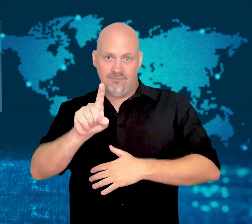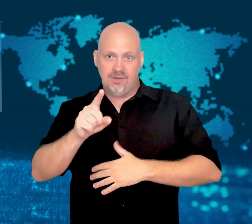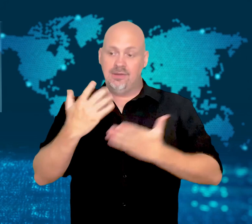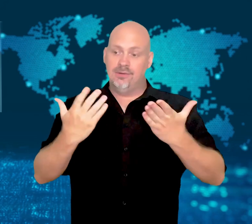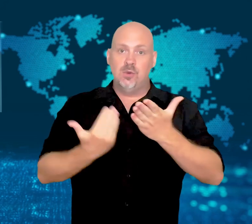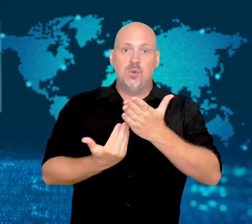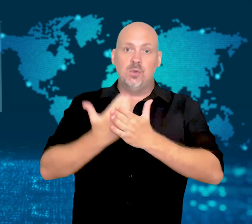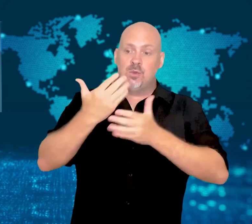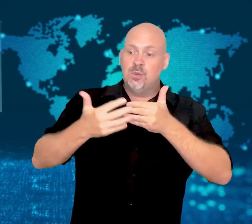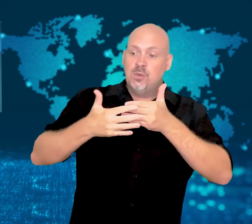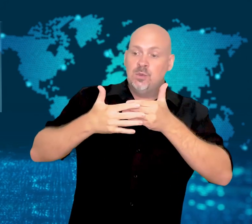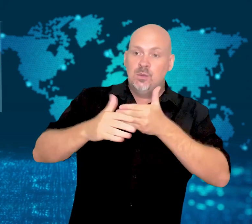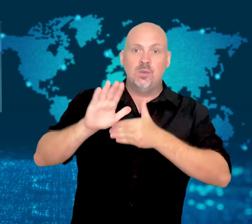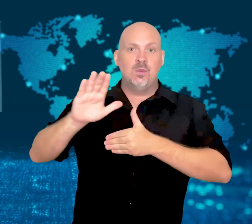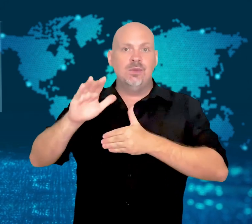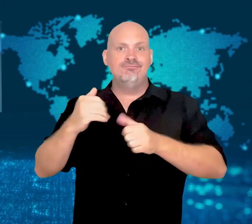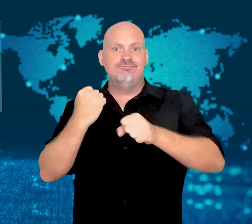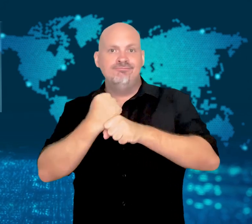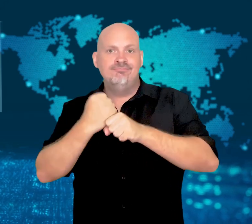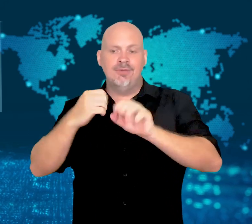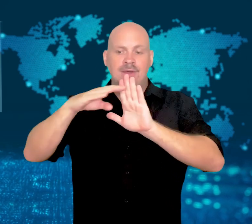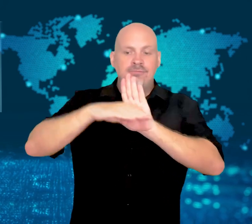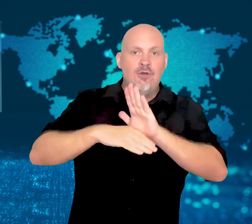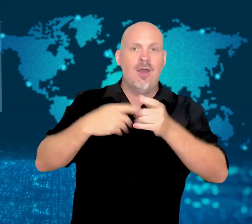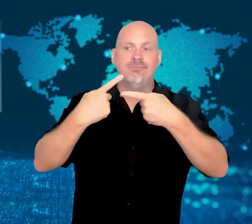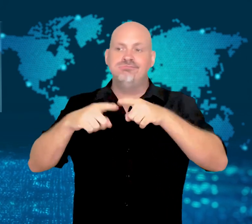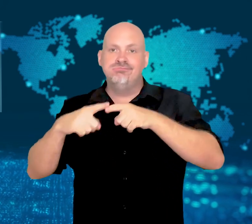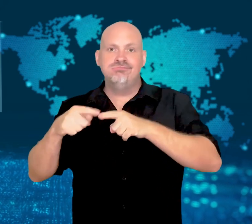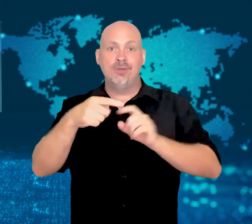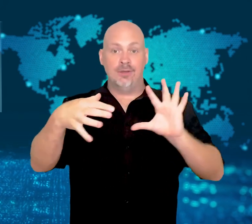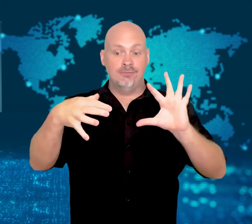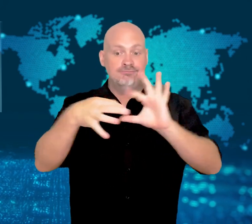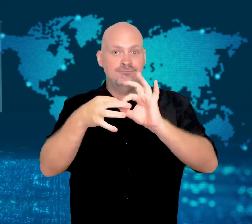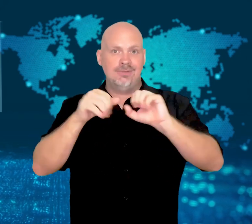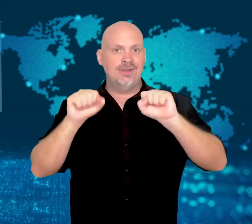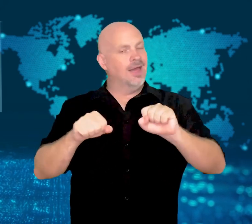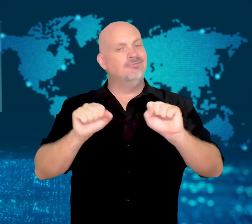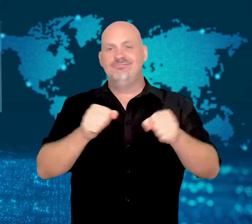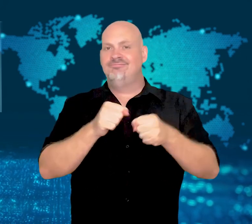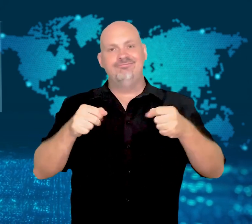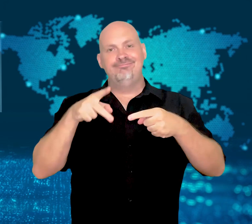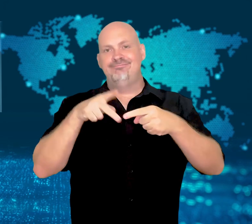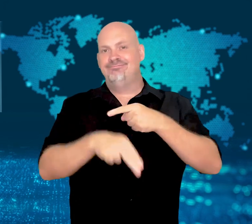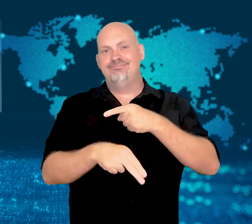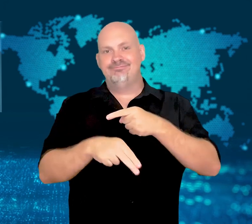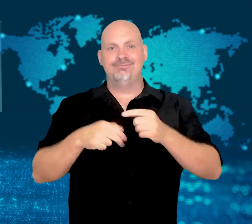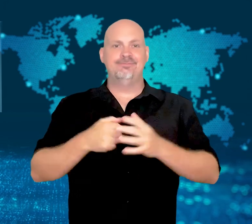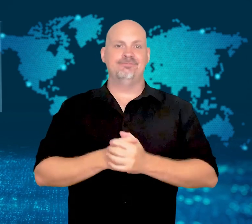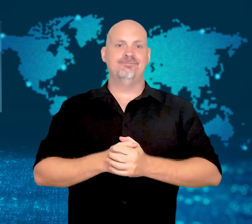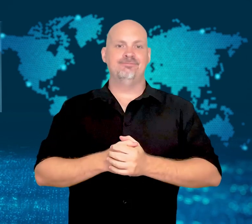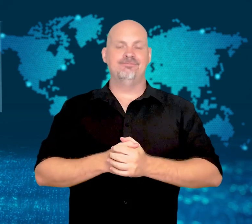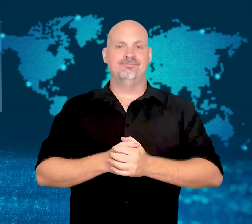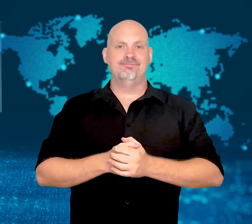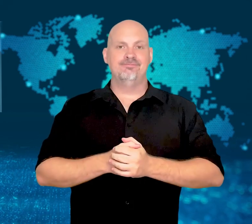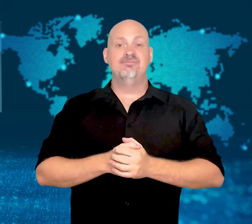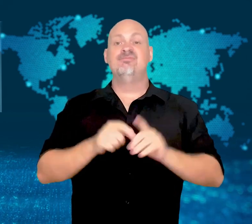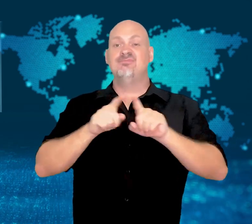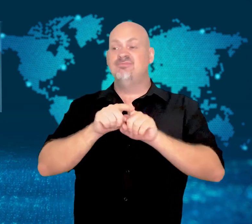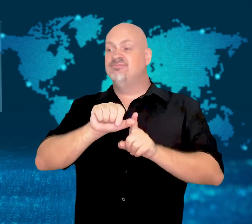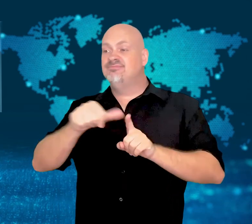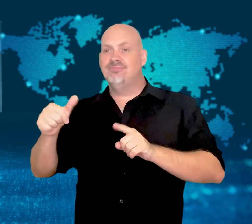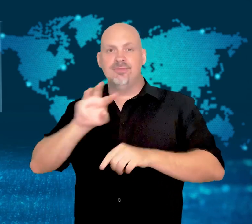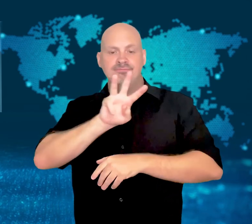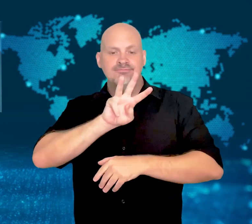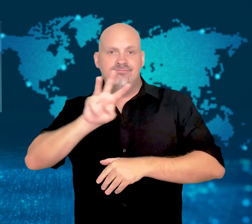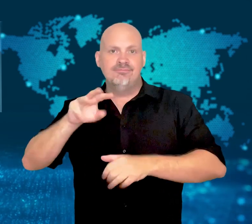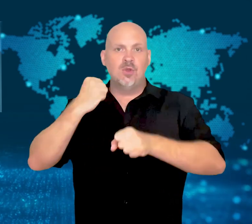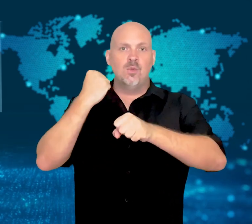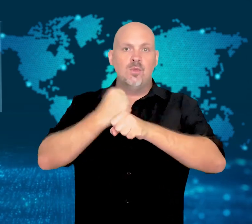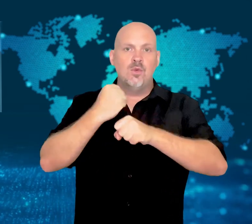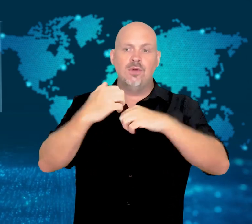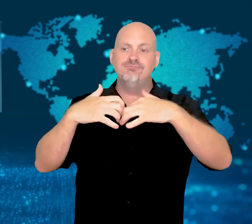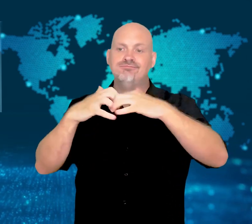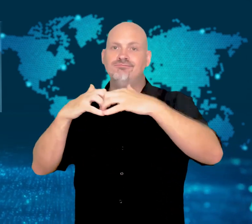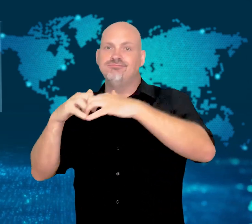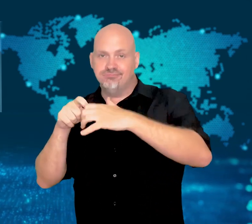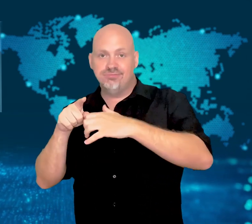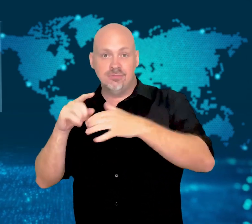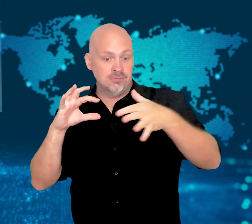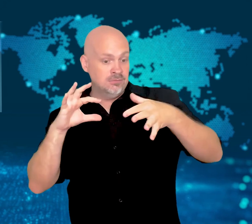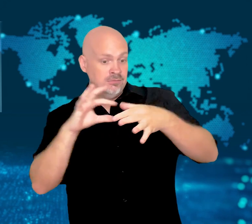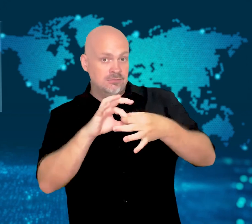Internet Explorer 11 is now incompatible with Microsoft products.